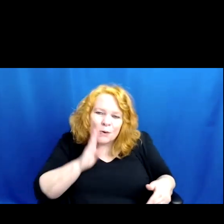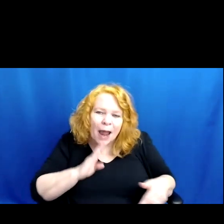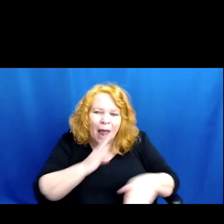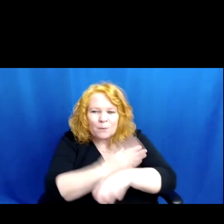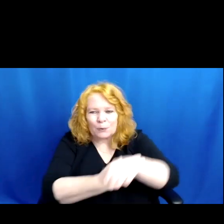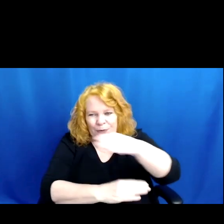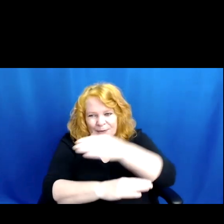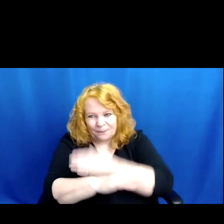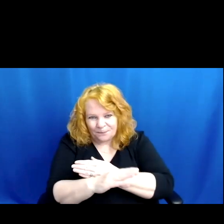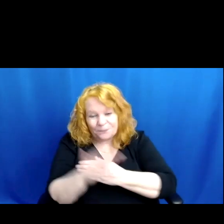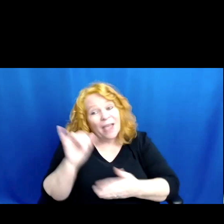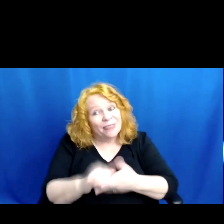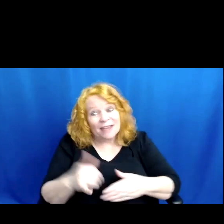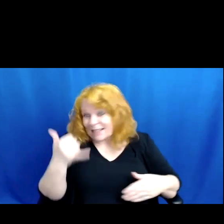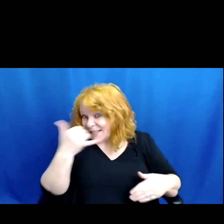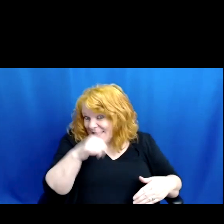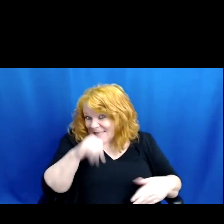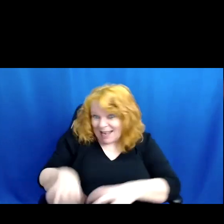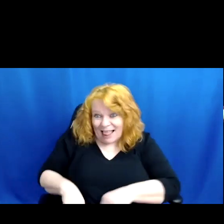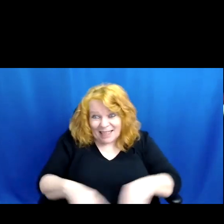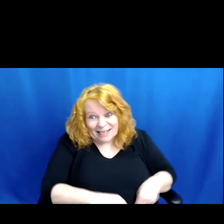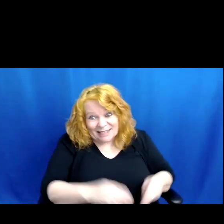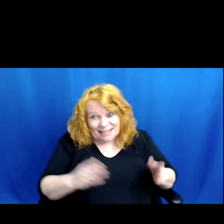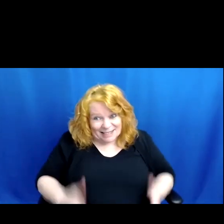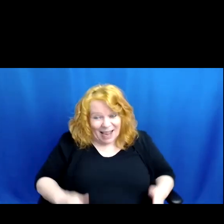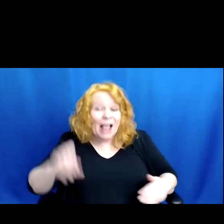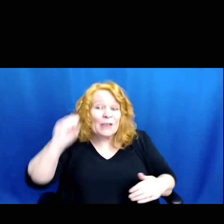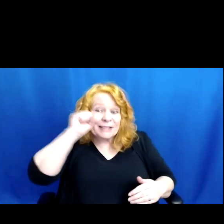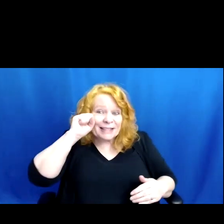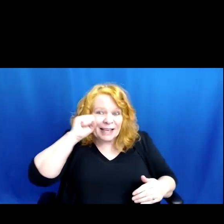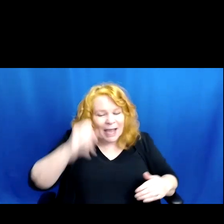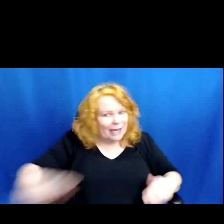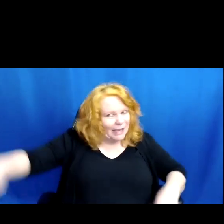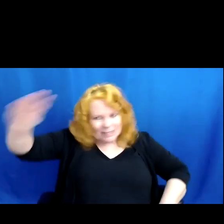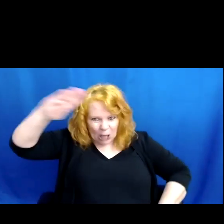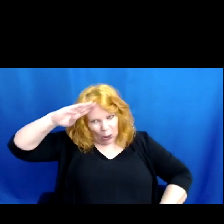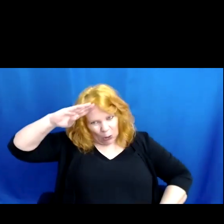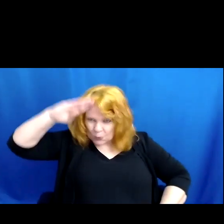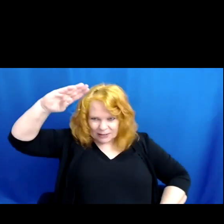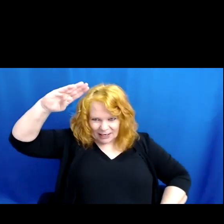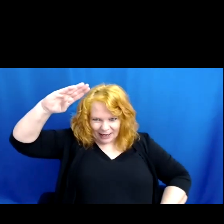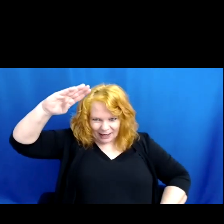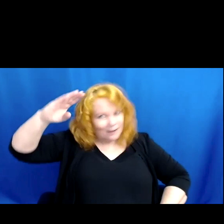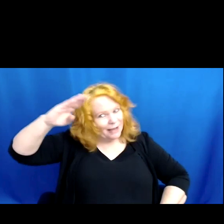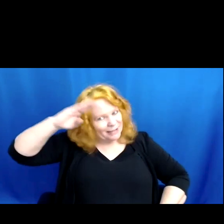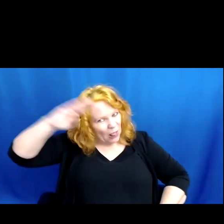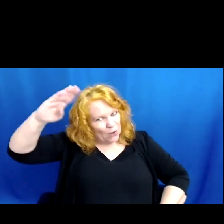This is Silly Sailor Sid, he is saluting. He is putting his hand by his hat and he’s saluting.